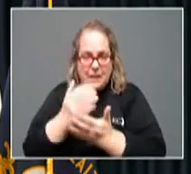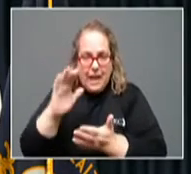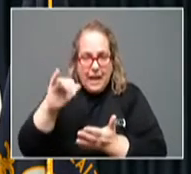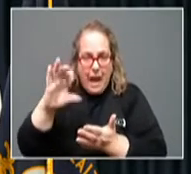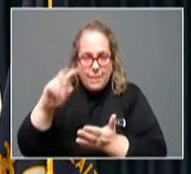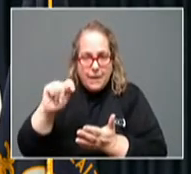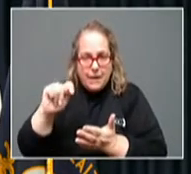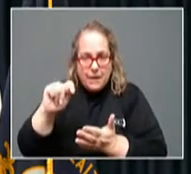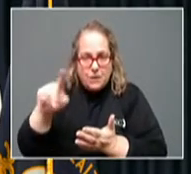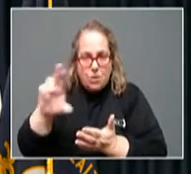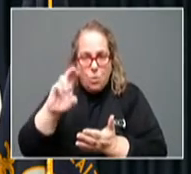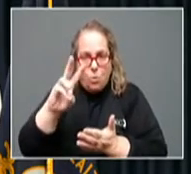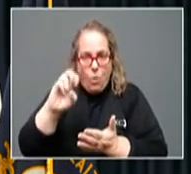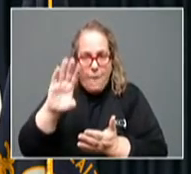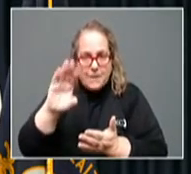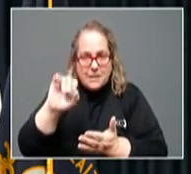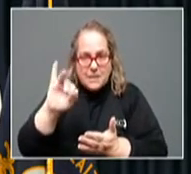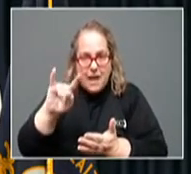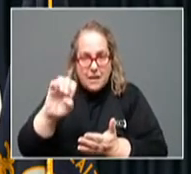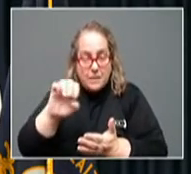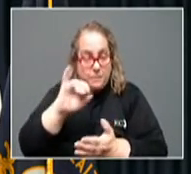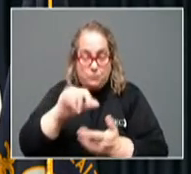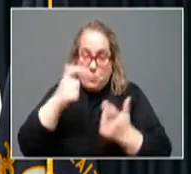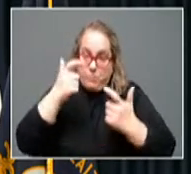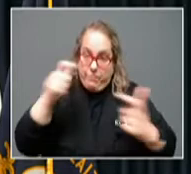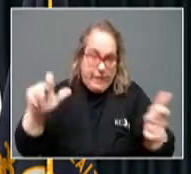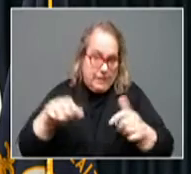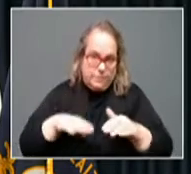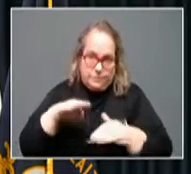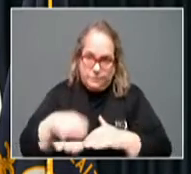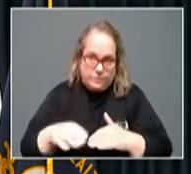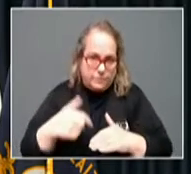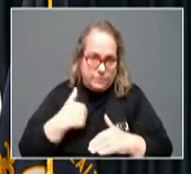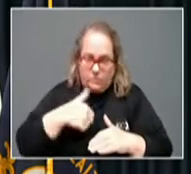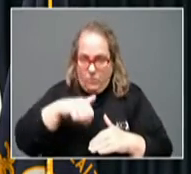had other major steps different uh permitting steps that we've been able